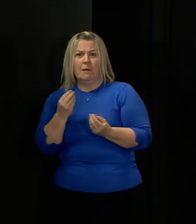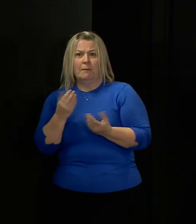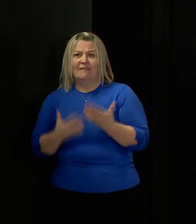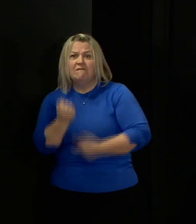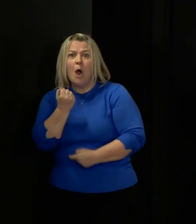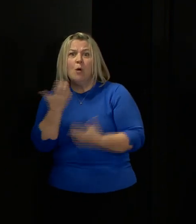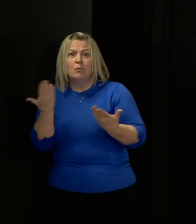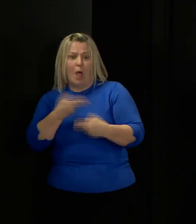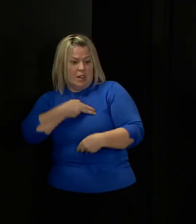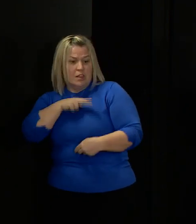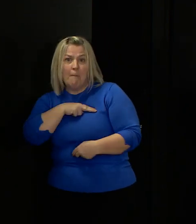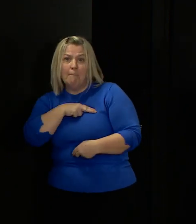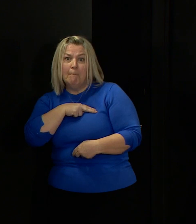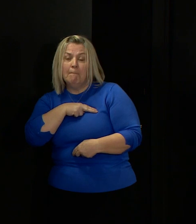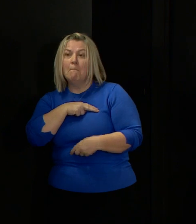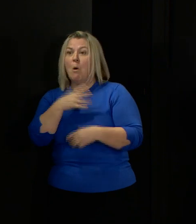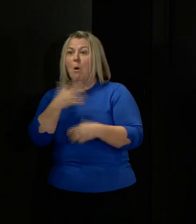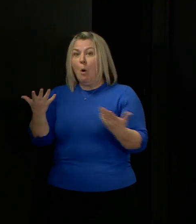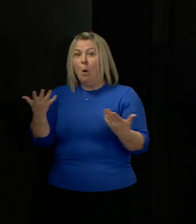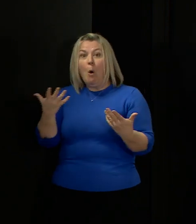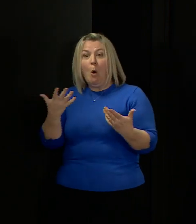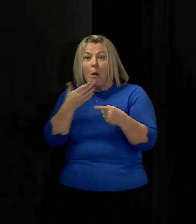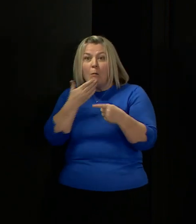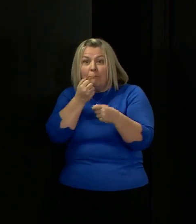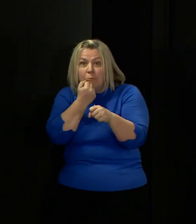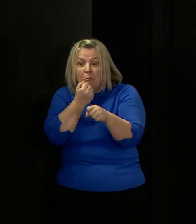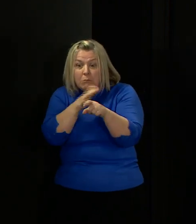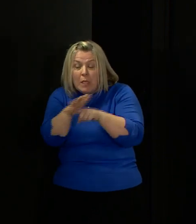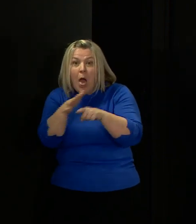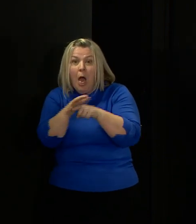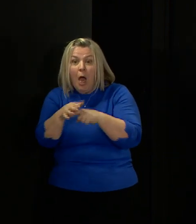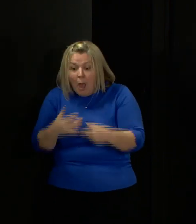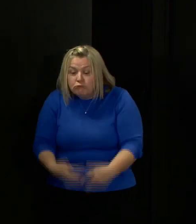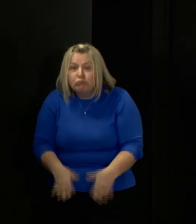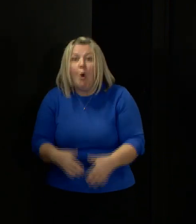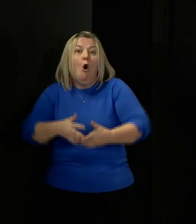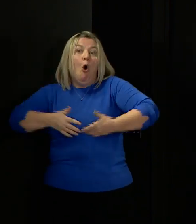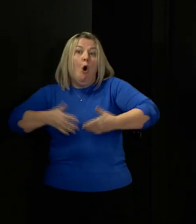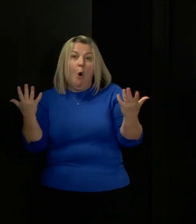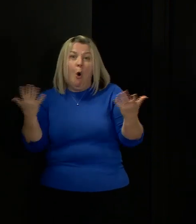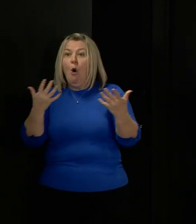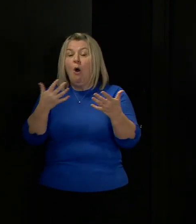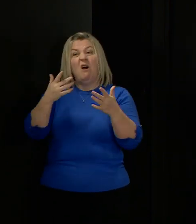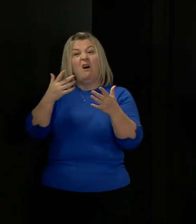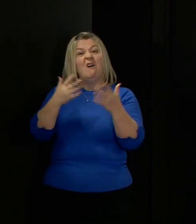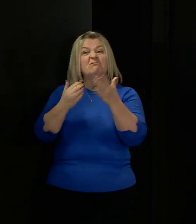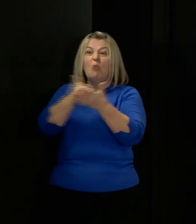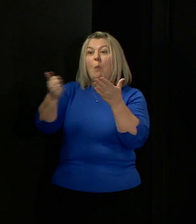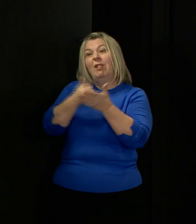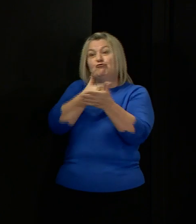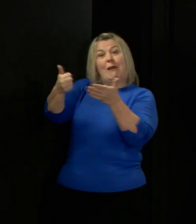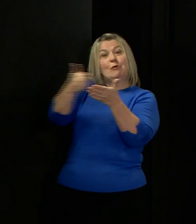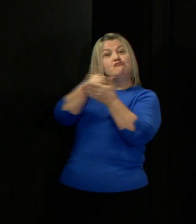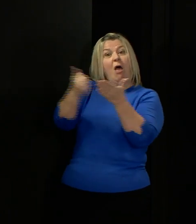if new and unusual bleeding or you've got a persistent change in your bowel pattern my message is don't ignore it seek advice in the same way you would